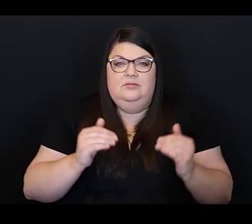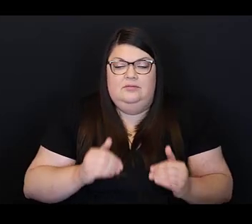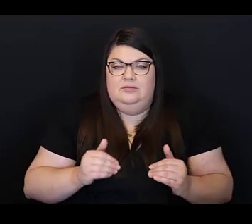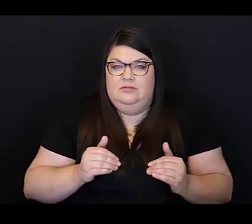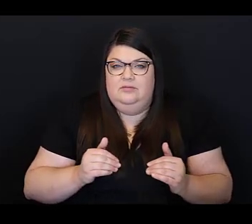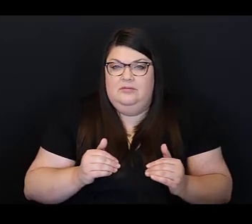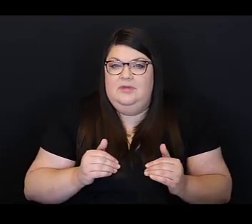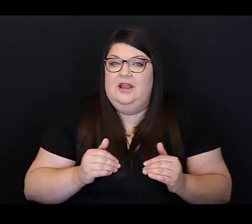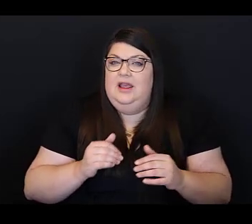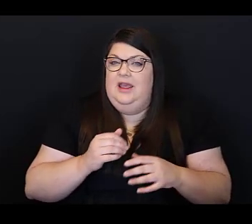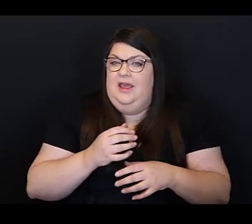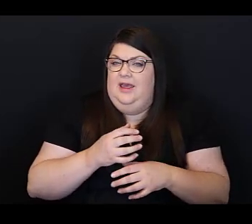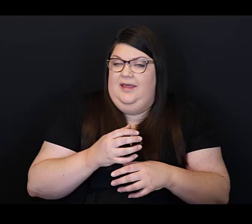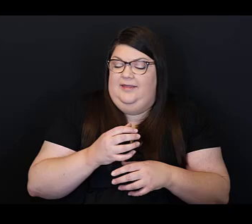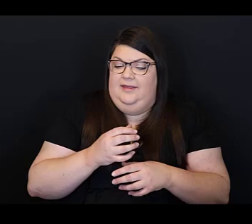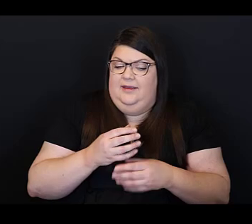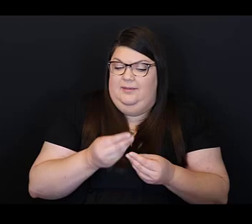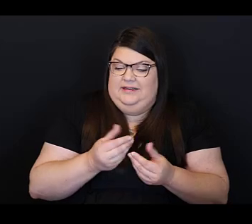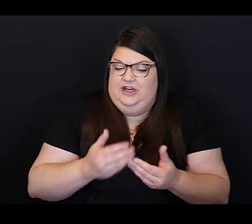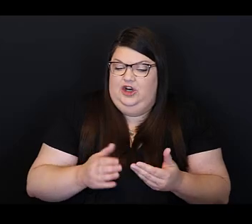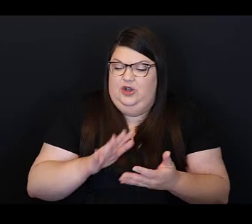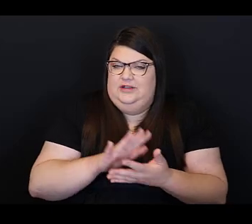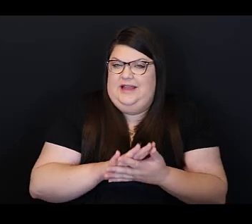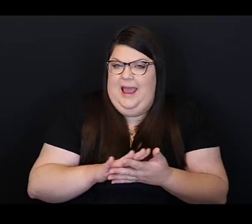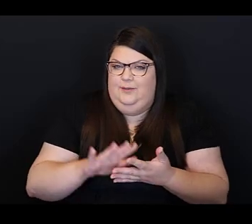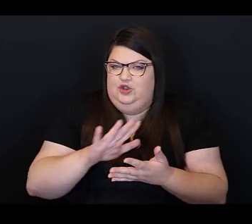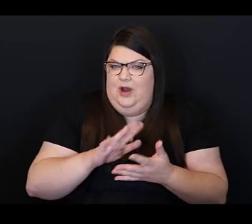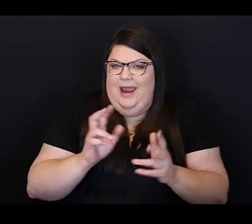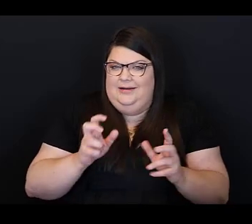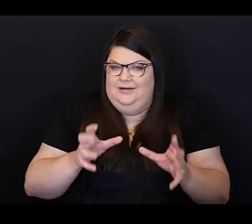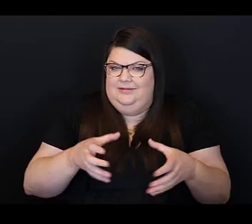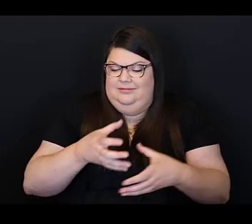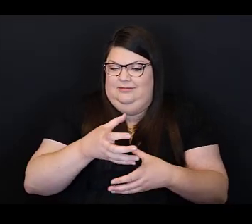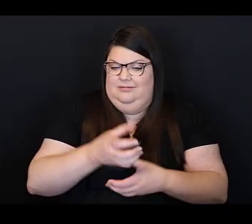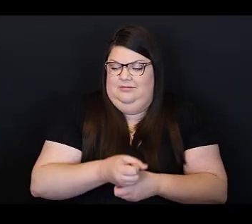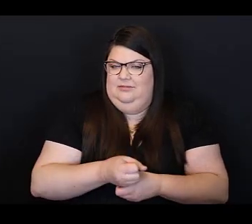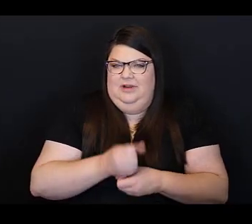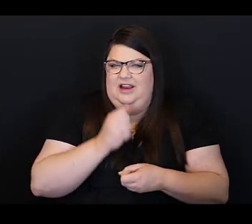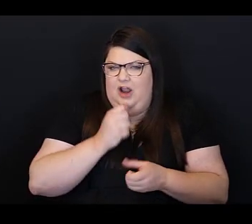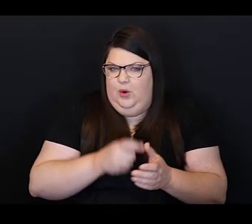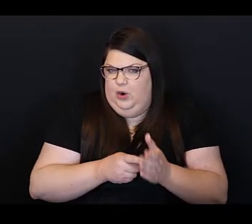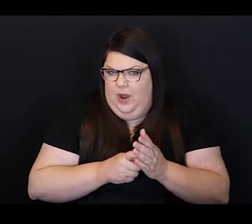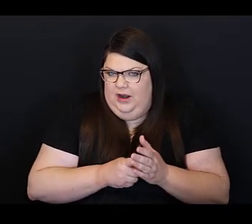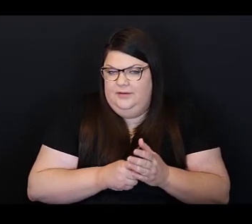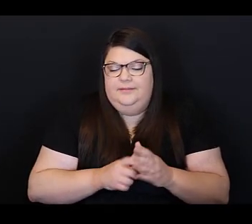the materials abstract if applicable—this item is not required, the author of the